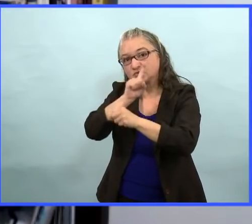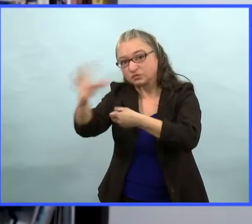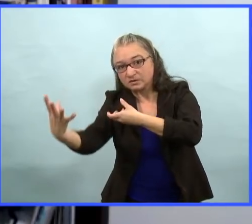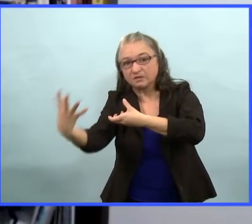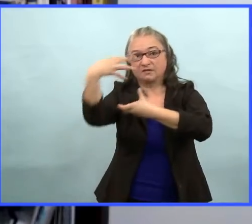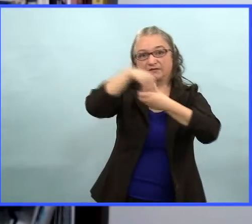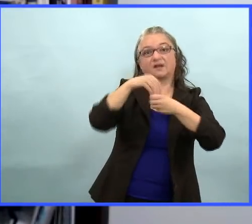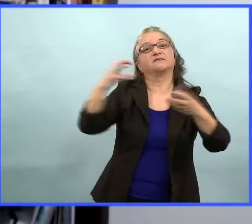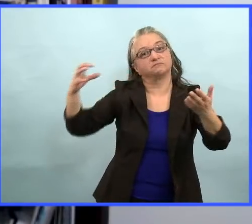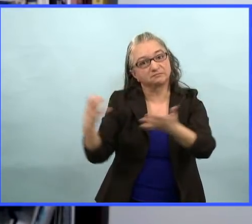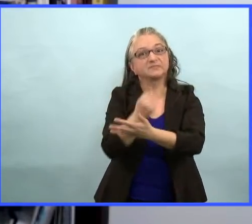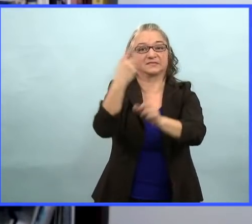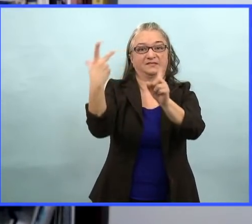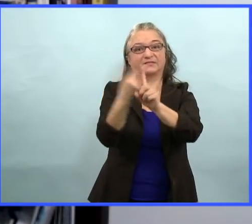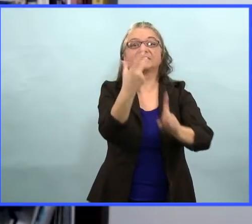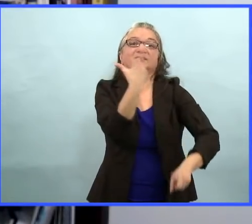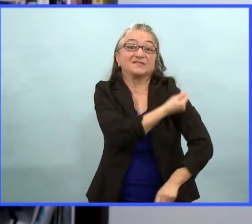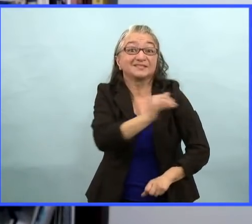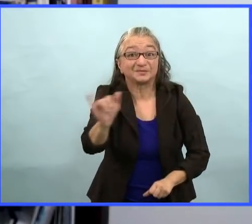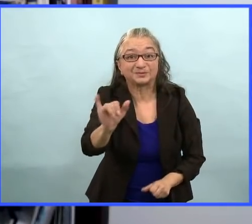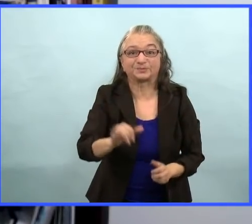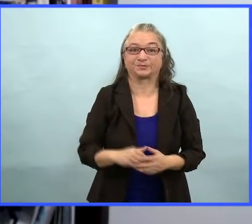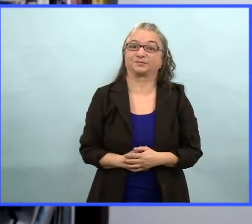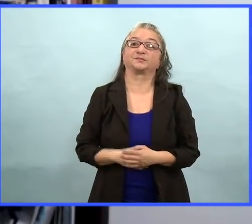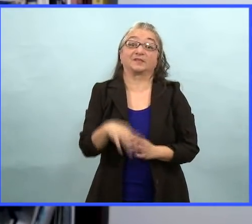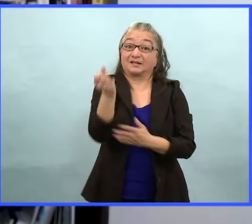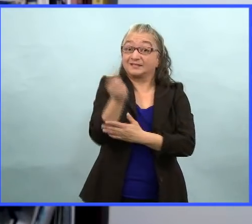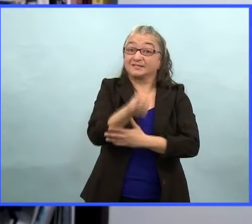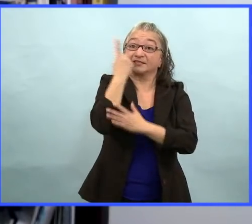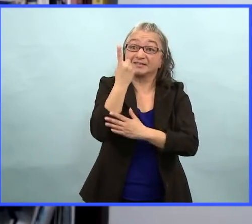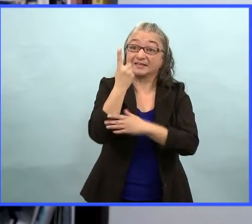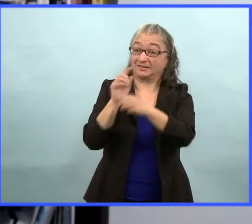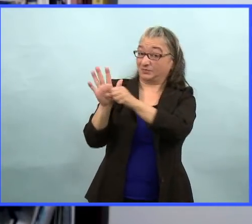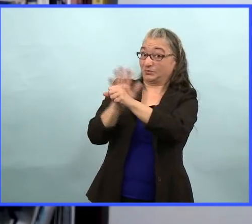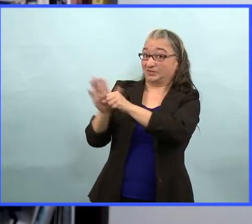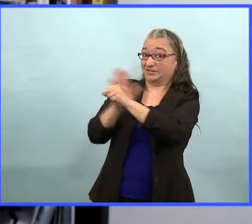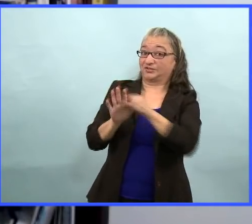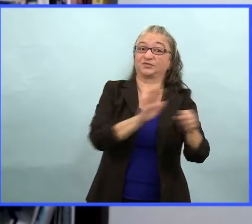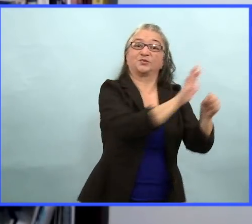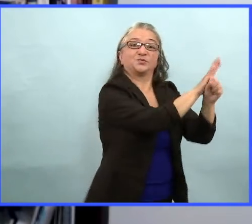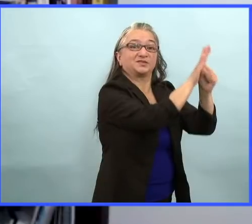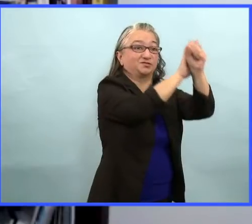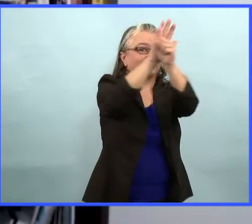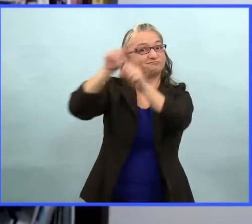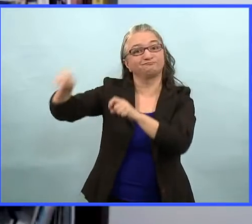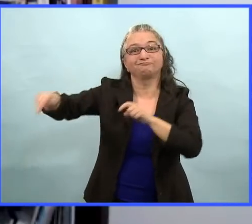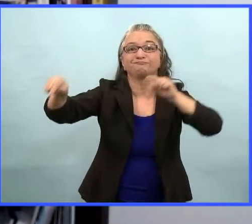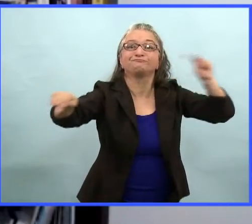will look different from region to region and from community to community while province